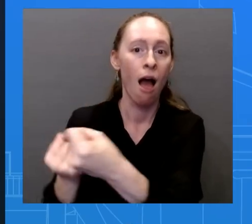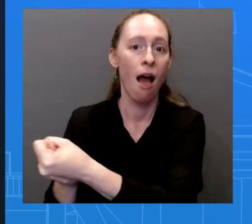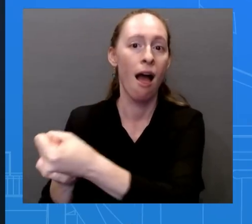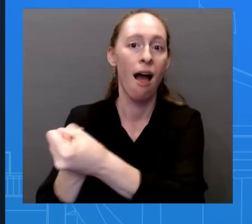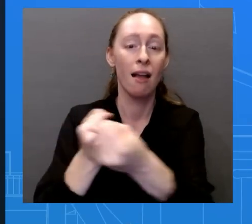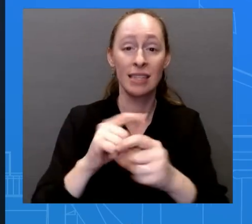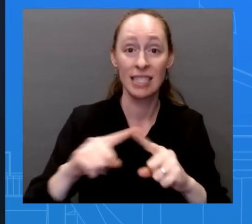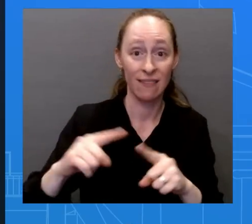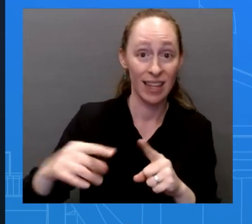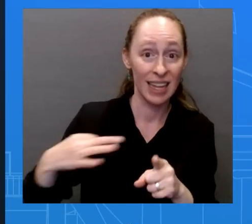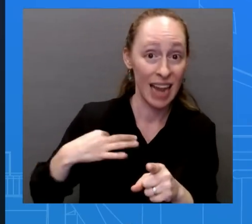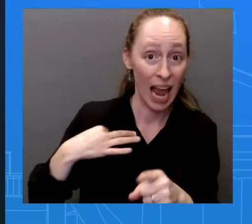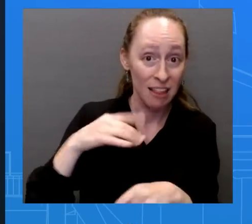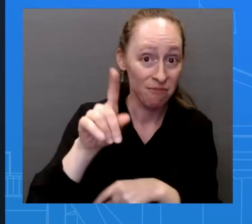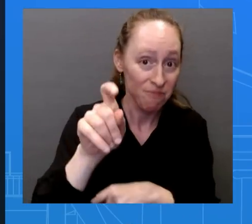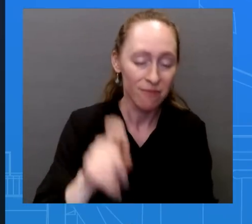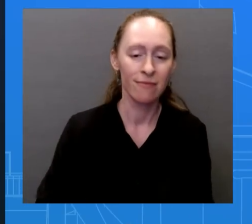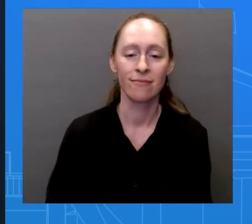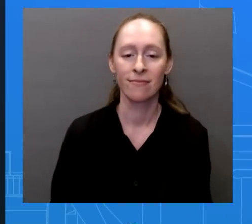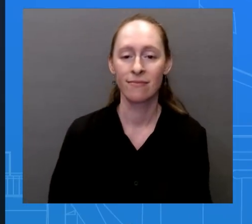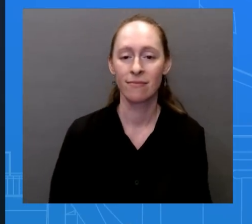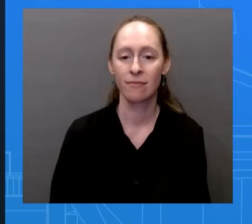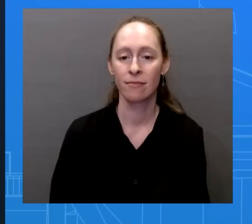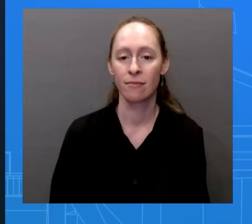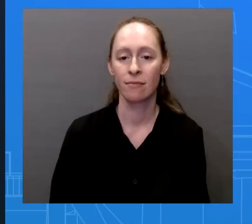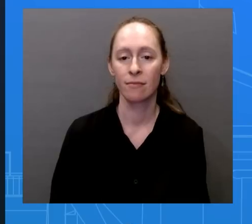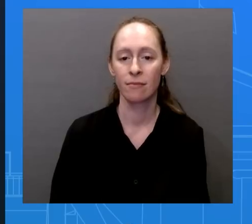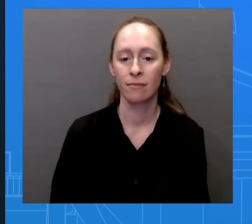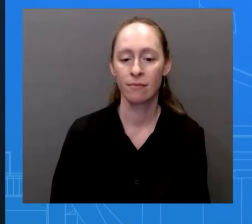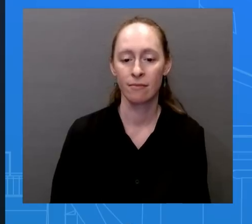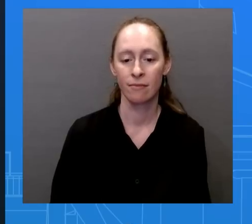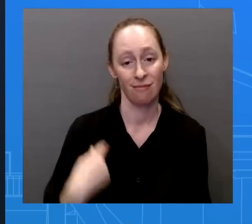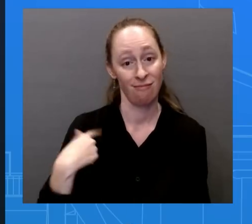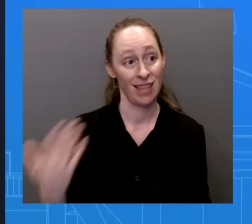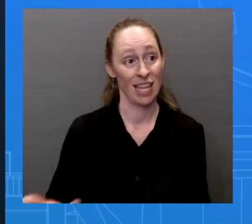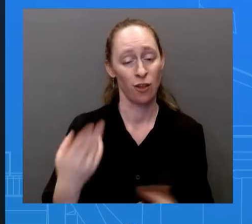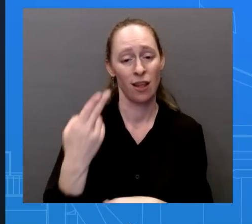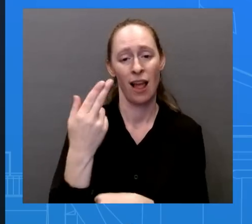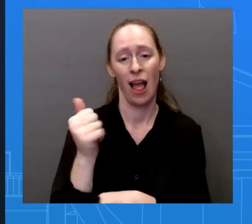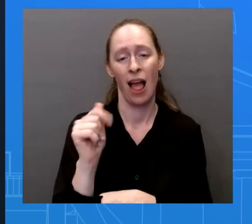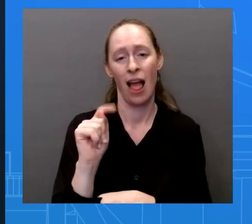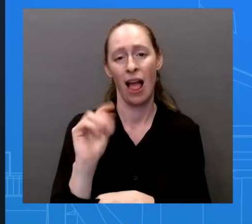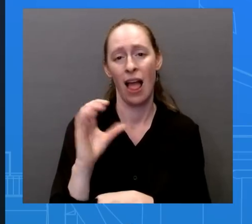So we're -- I'm going to be very mindful of that. And I cannot speak of the 2020 --